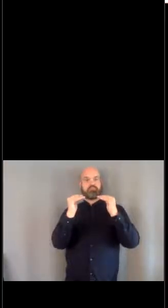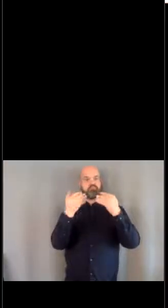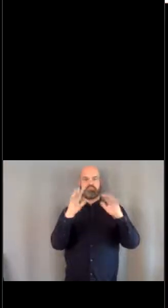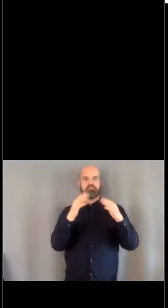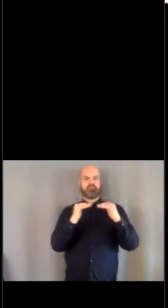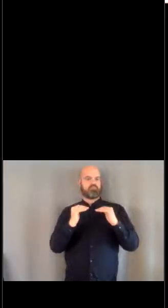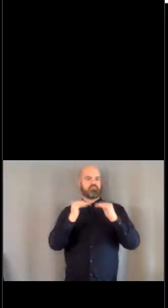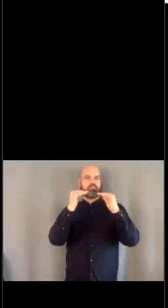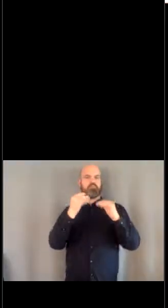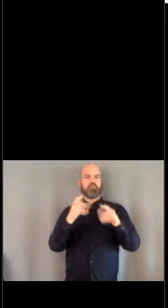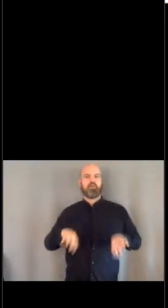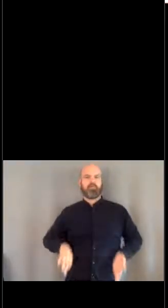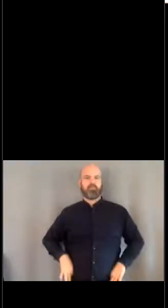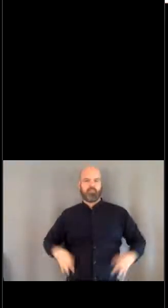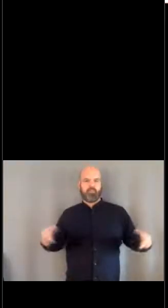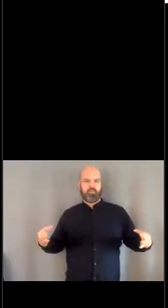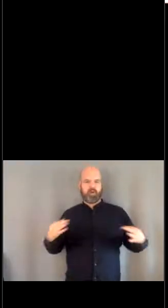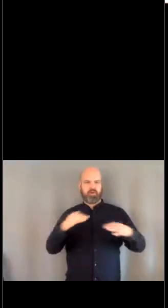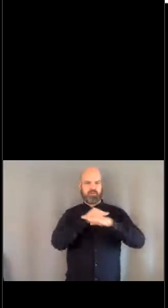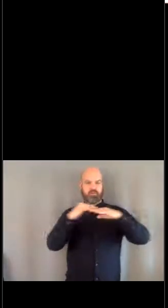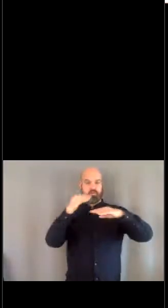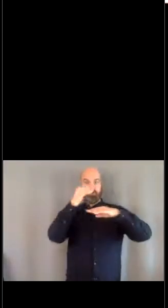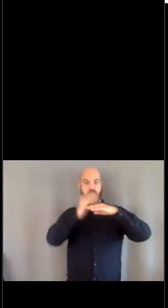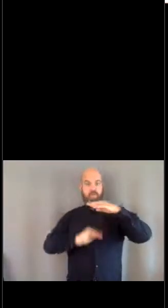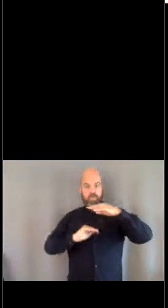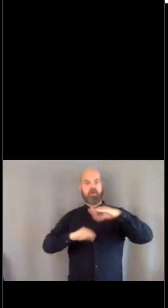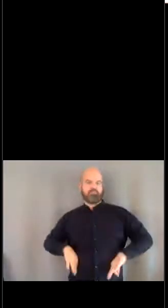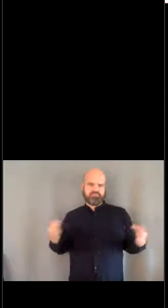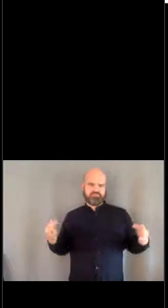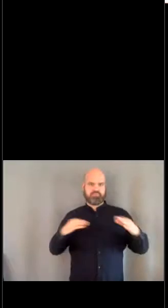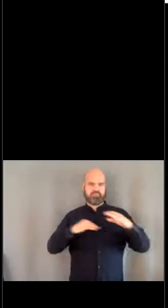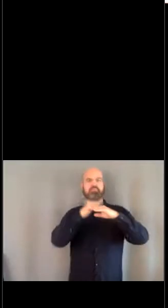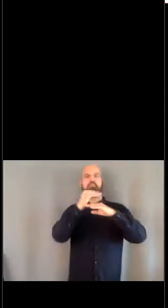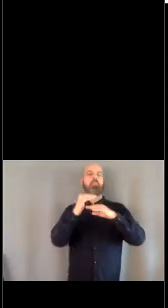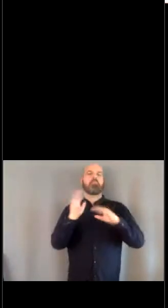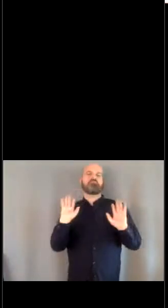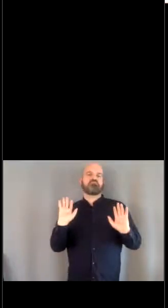But if the benefits don't equal the standard of living